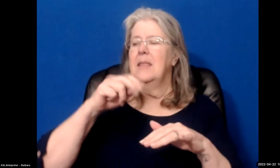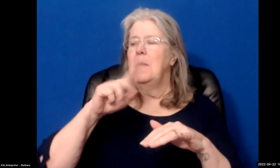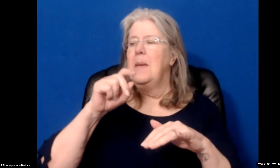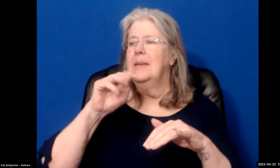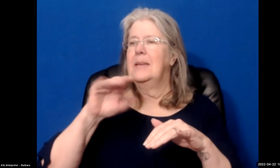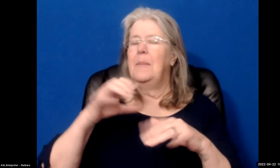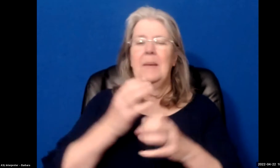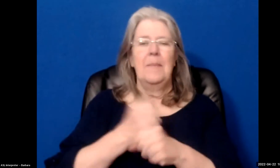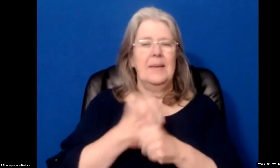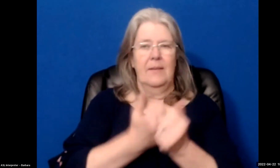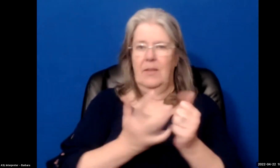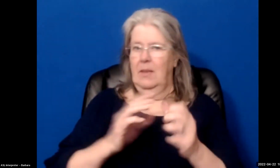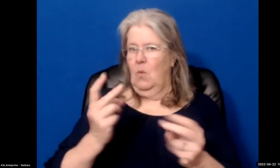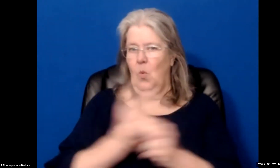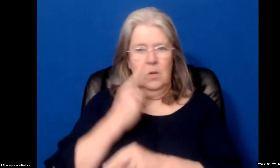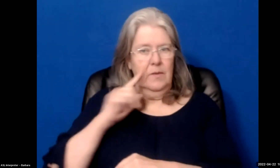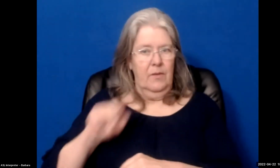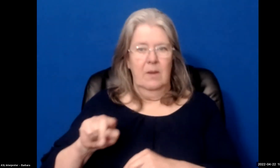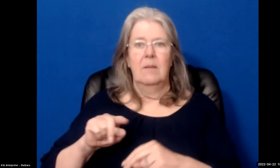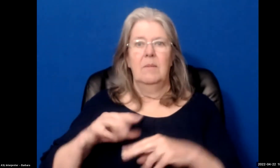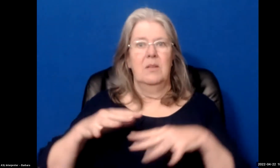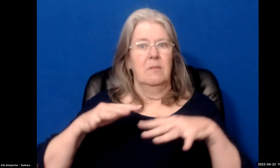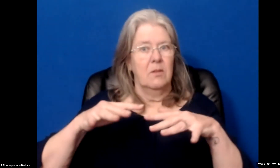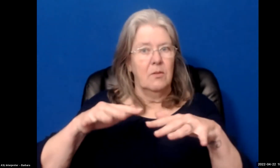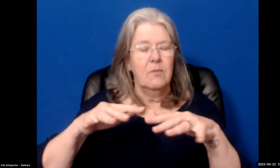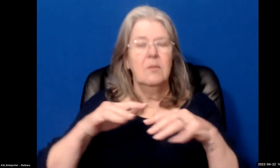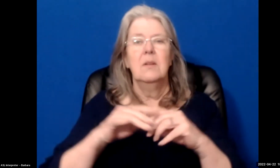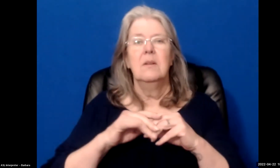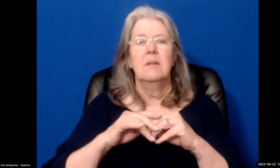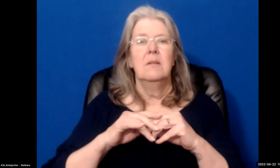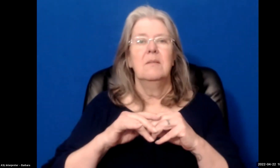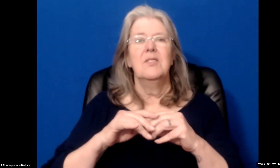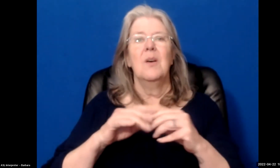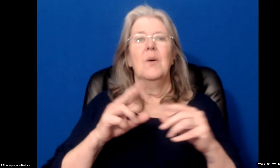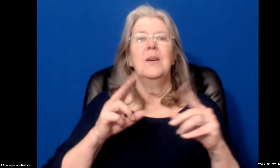that way. So they work -- it's applied behavioral analysis.